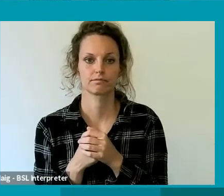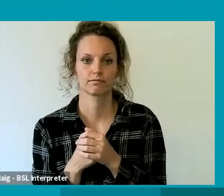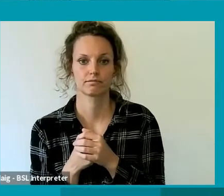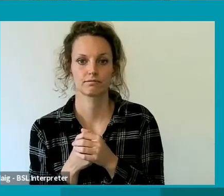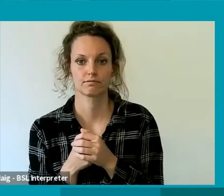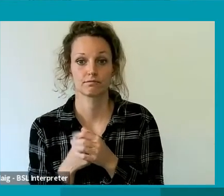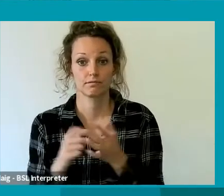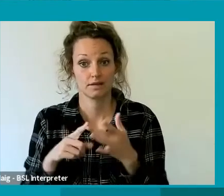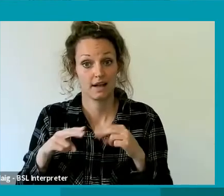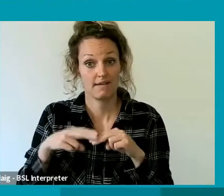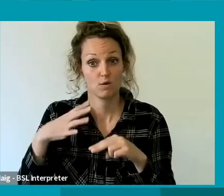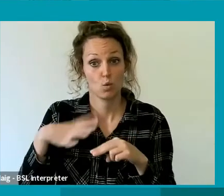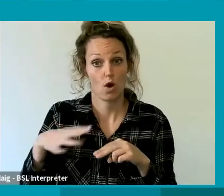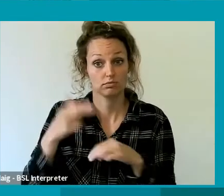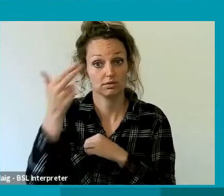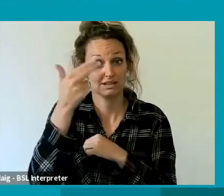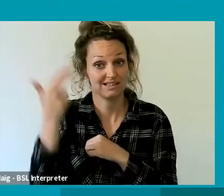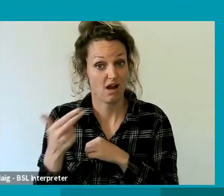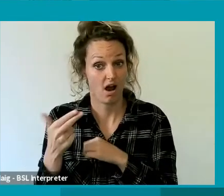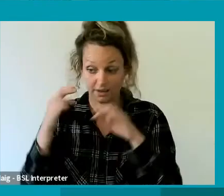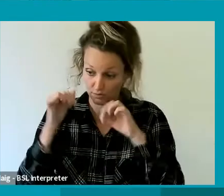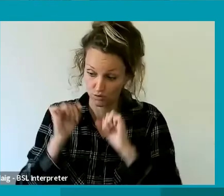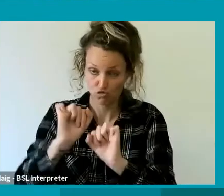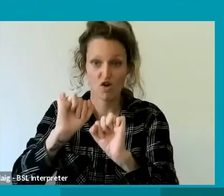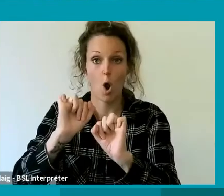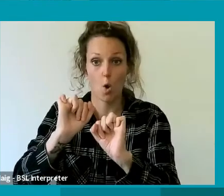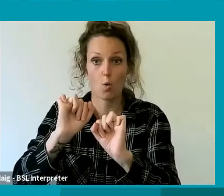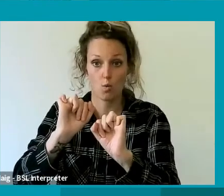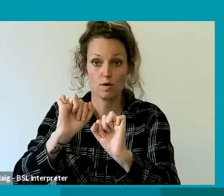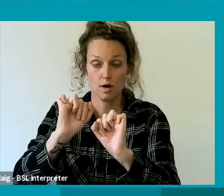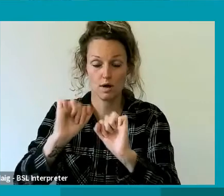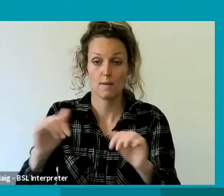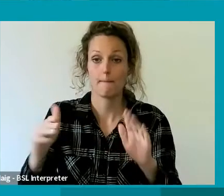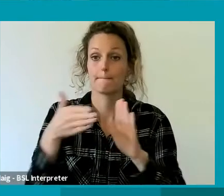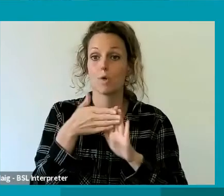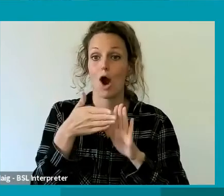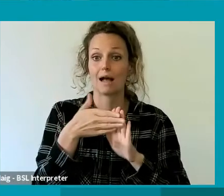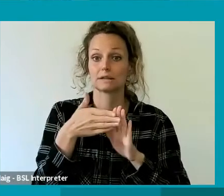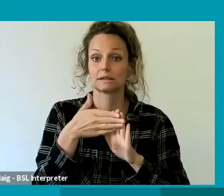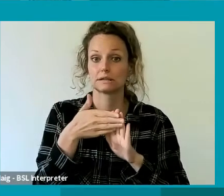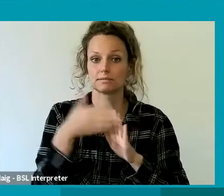able to design your own brand, there are some really fab free tech